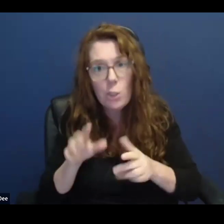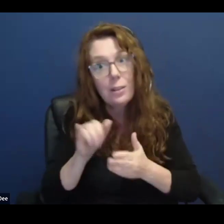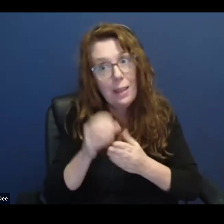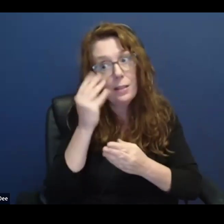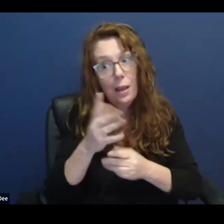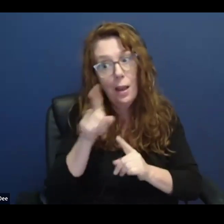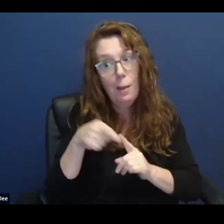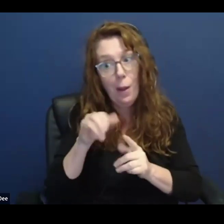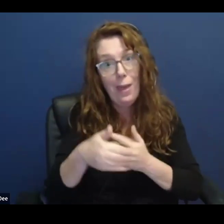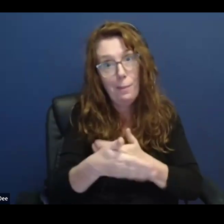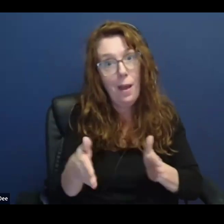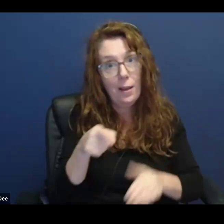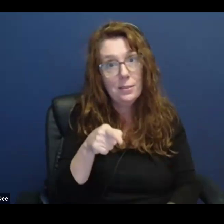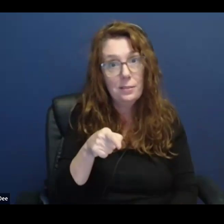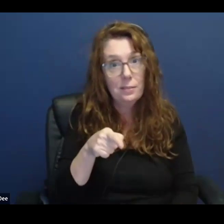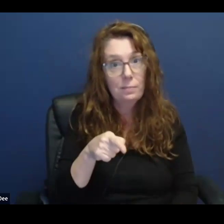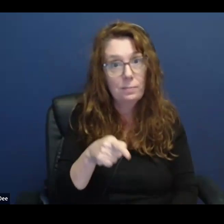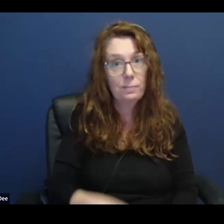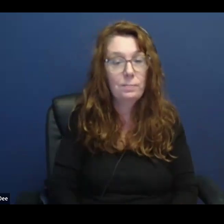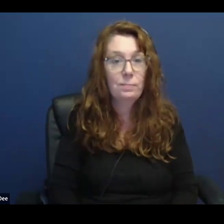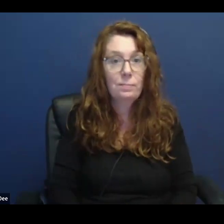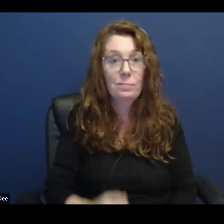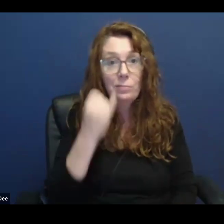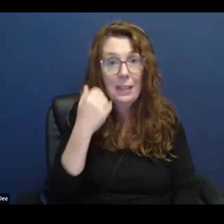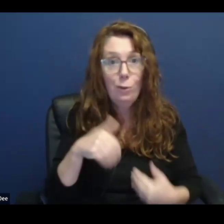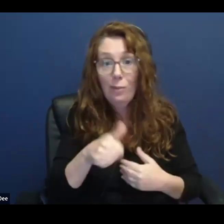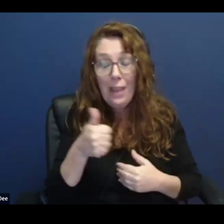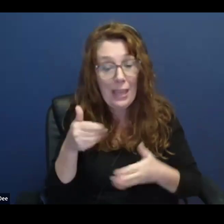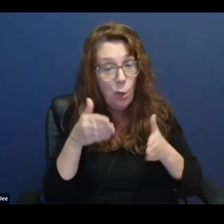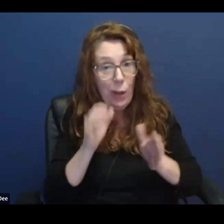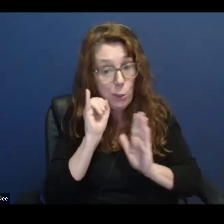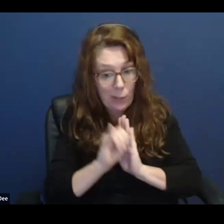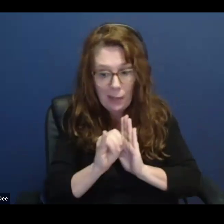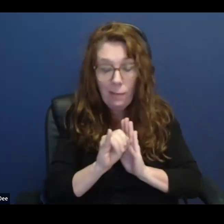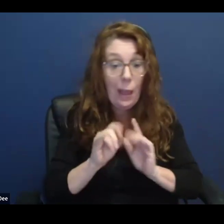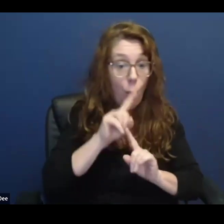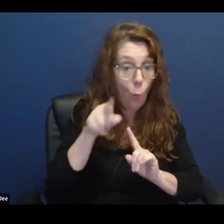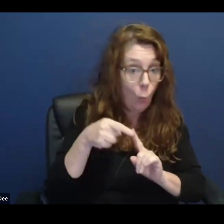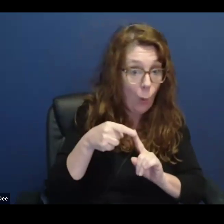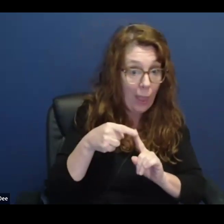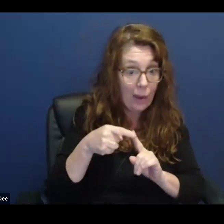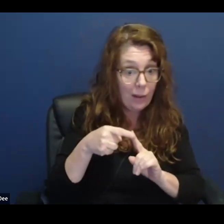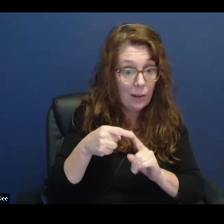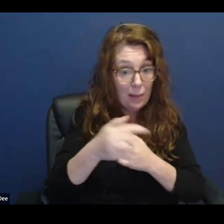about that box. If you have any identification about when that box appeared in the museum's